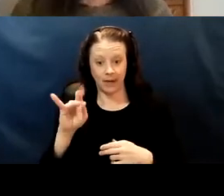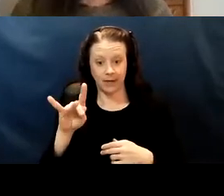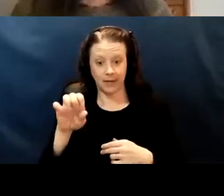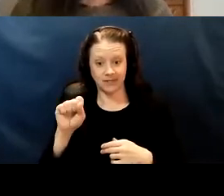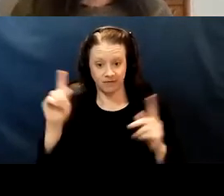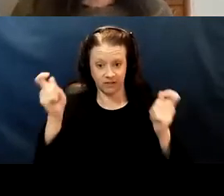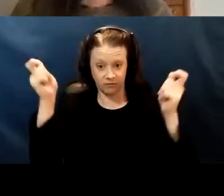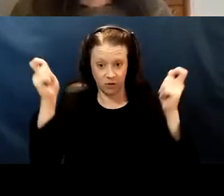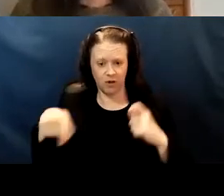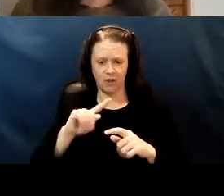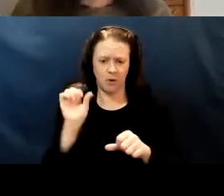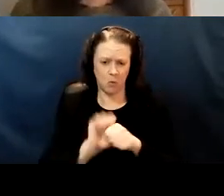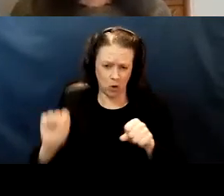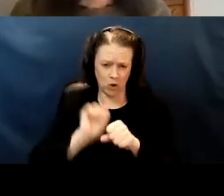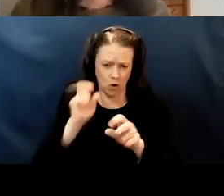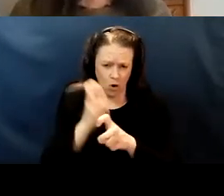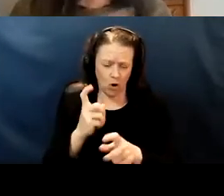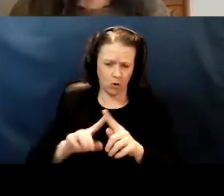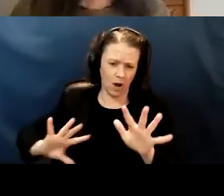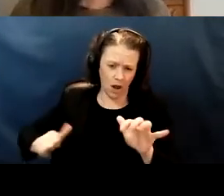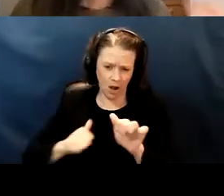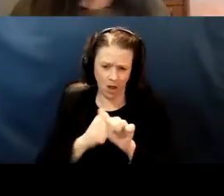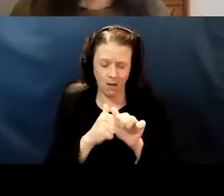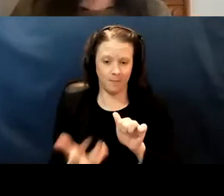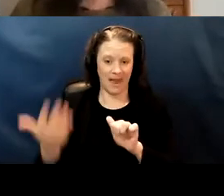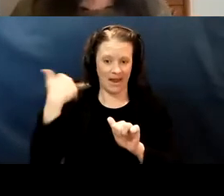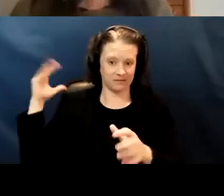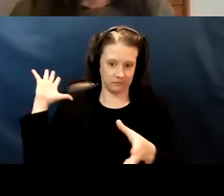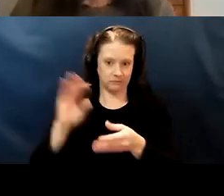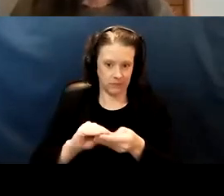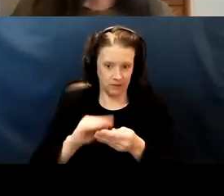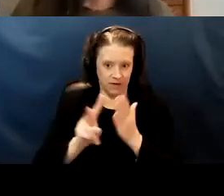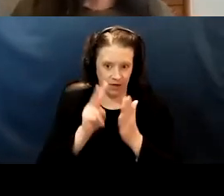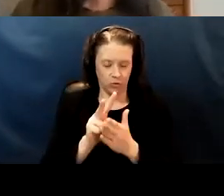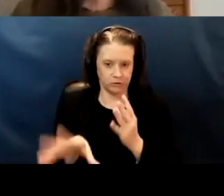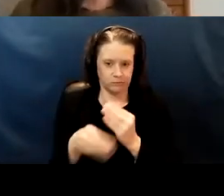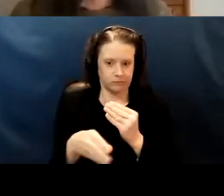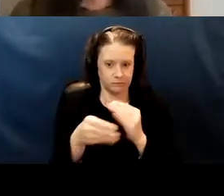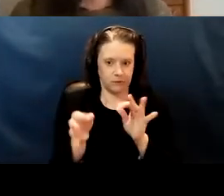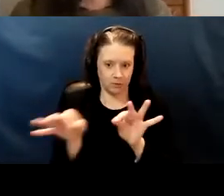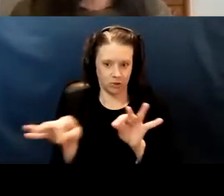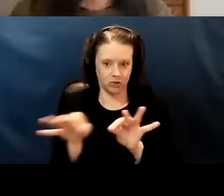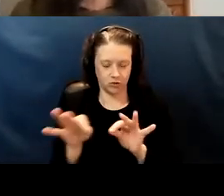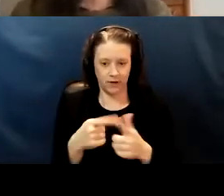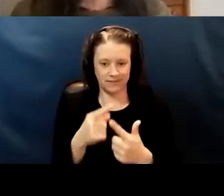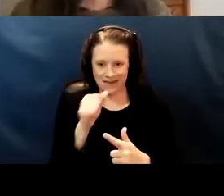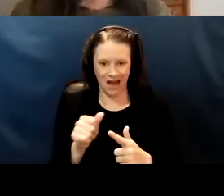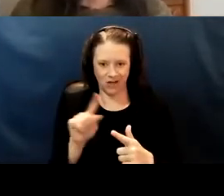really hard to get all their past videos captioned. So that it's not automatic captioning.